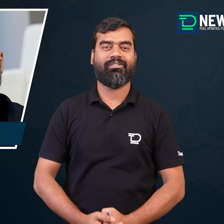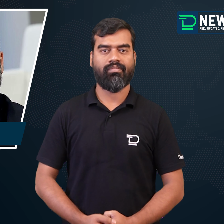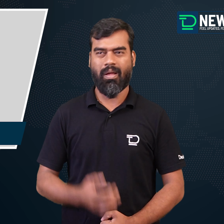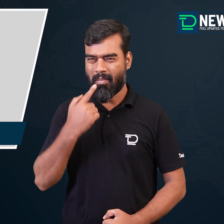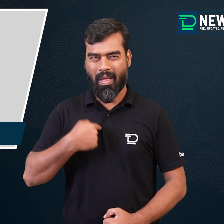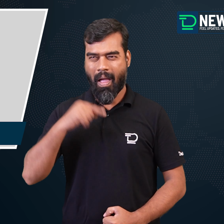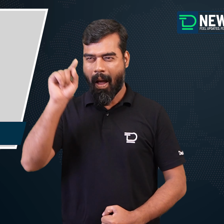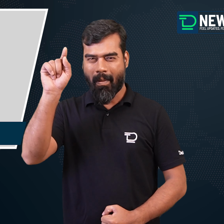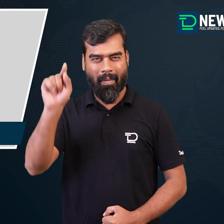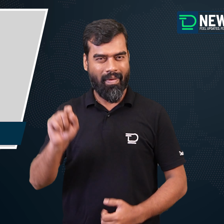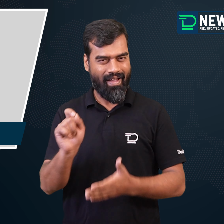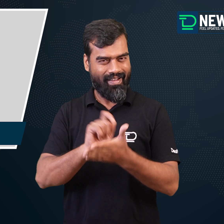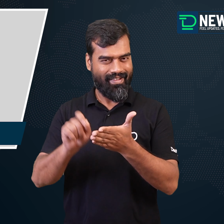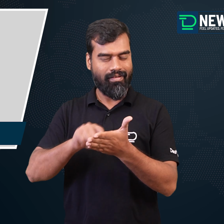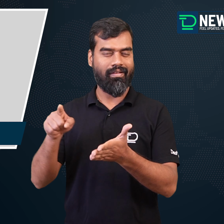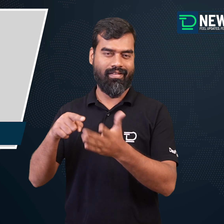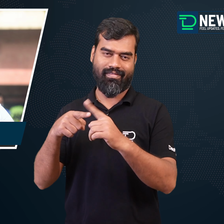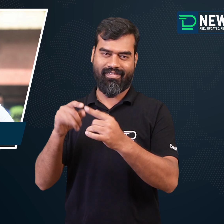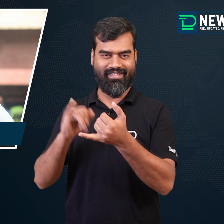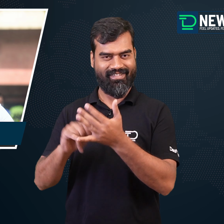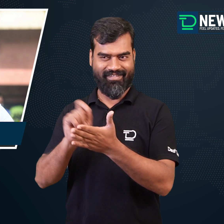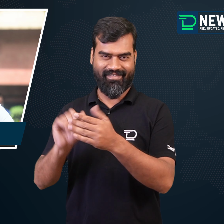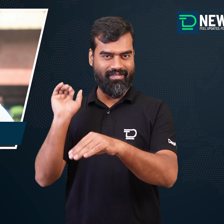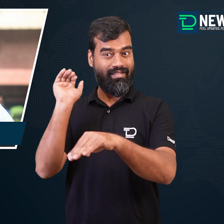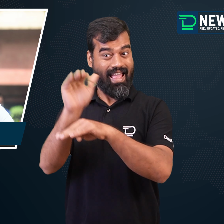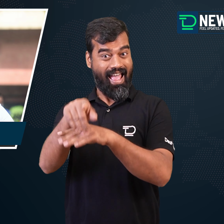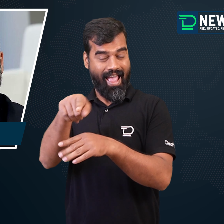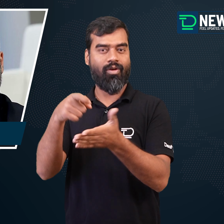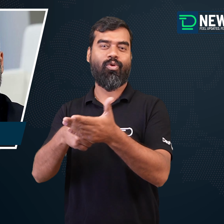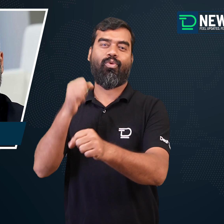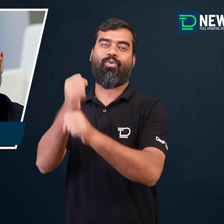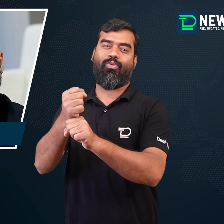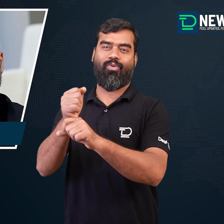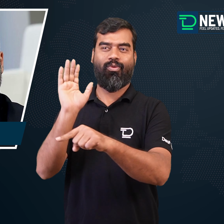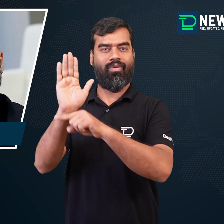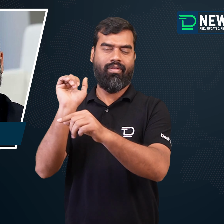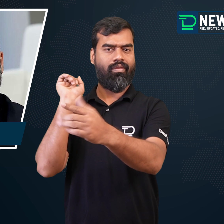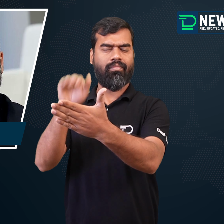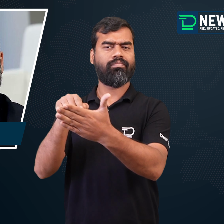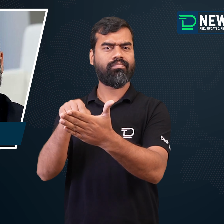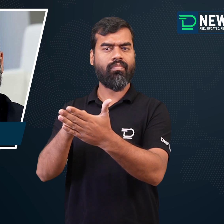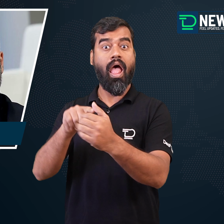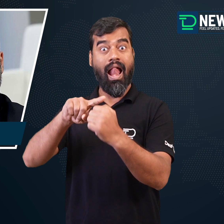Like this, he wrote a letter to Rahul Gandhi.